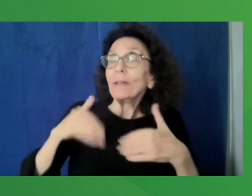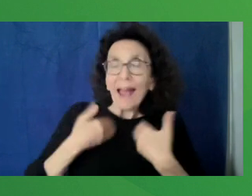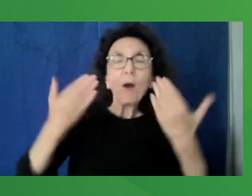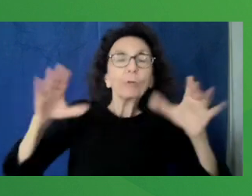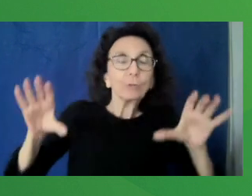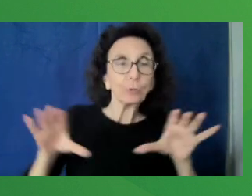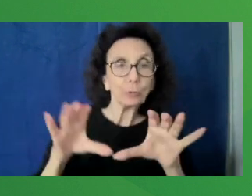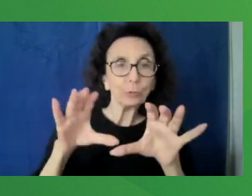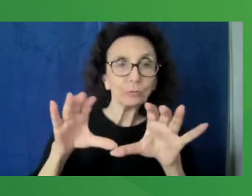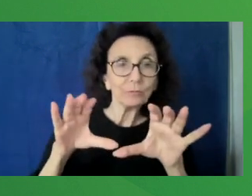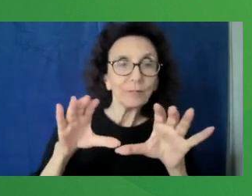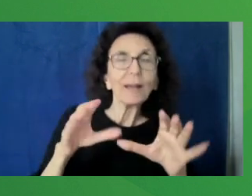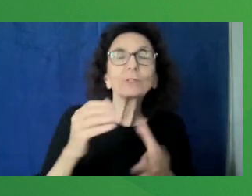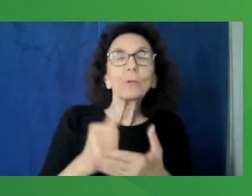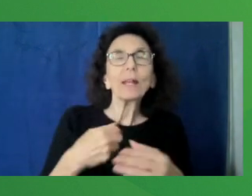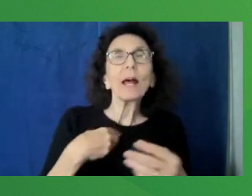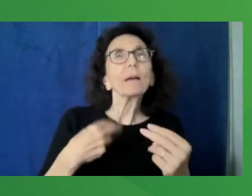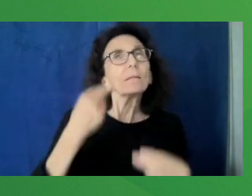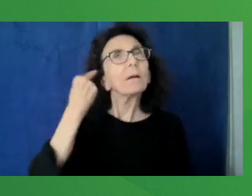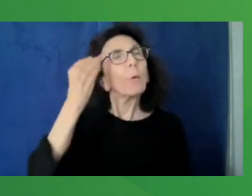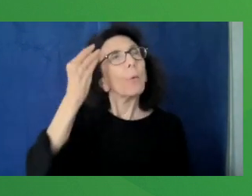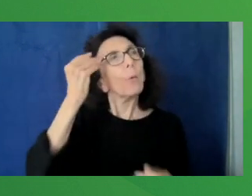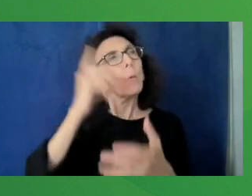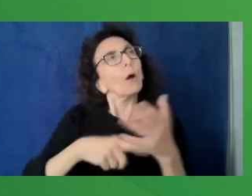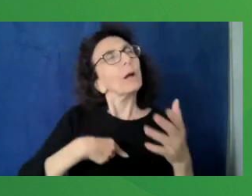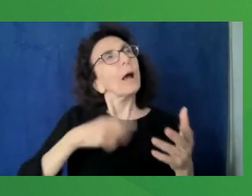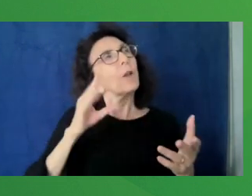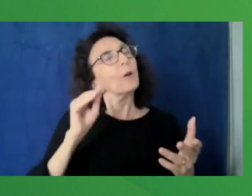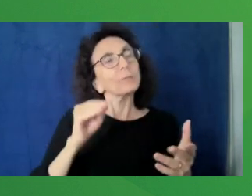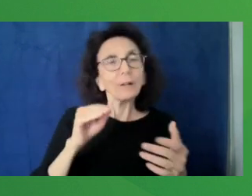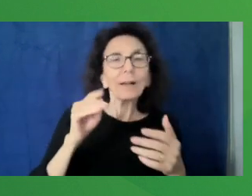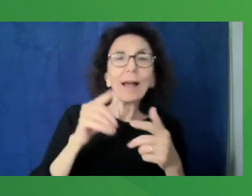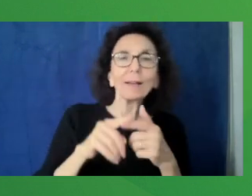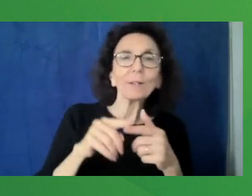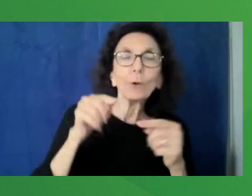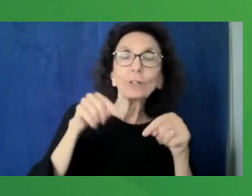And so they do this throughout the guide over and over again. Next slide.